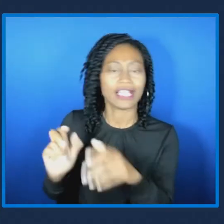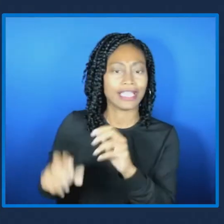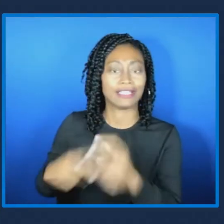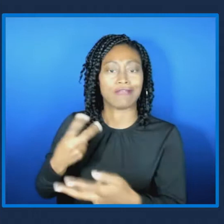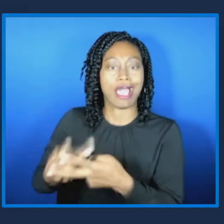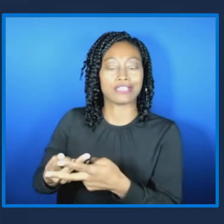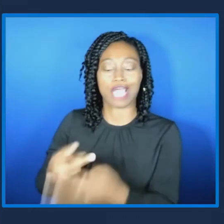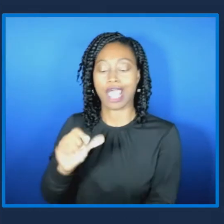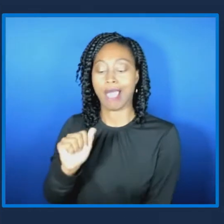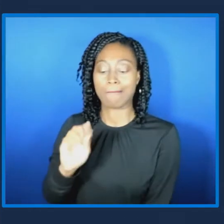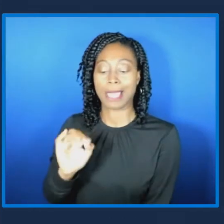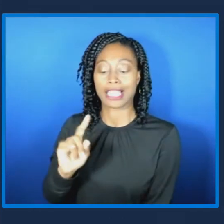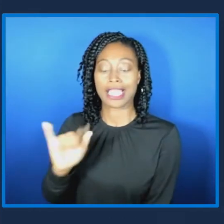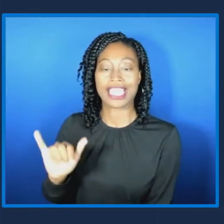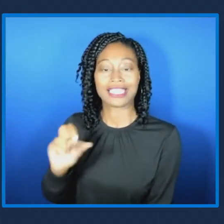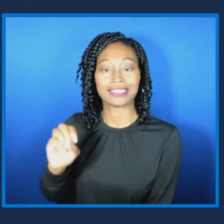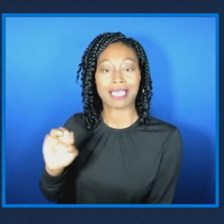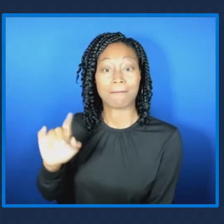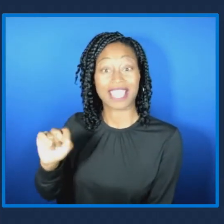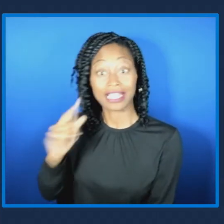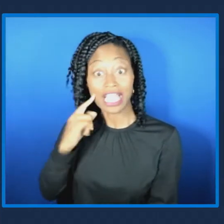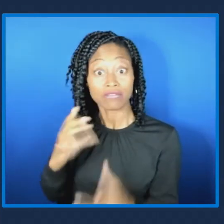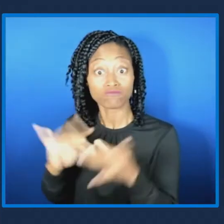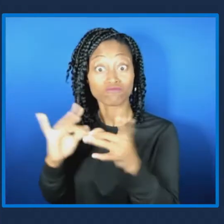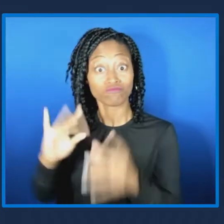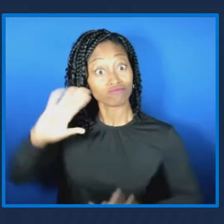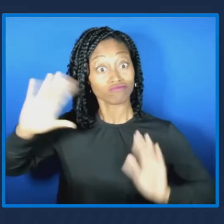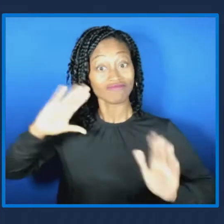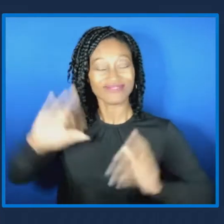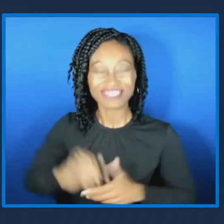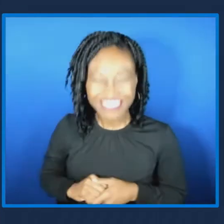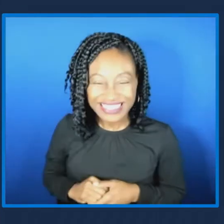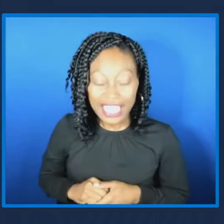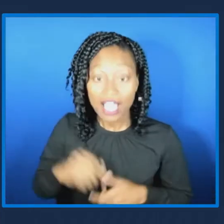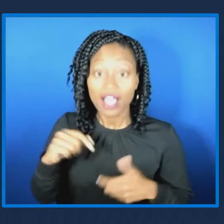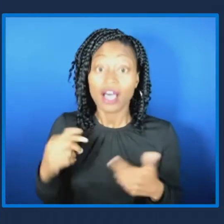'Cause this question really is for everyone. We have and I checked this morning,